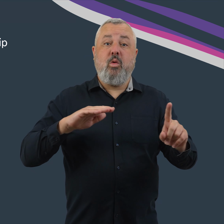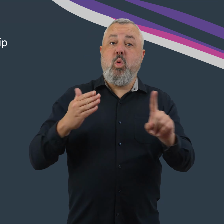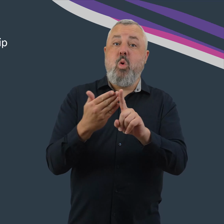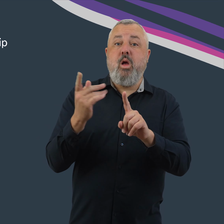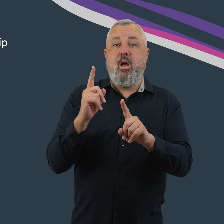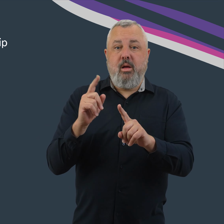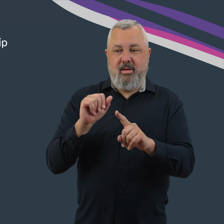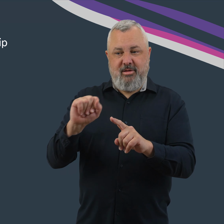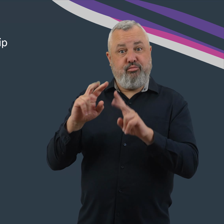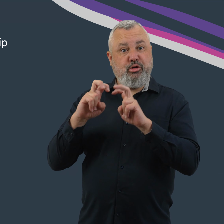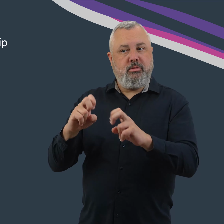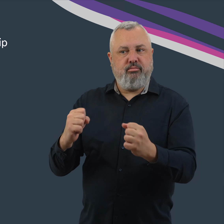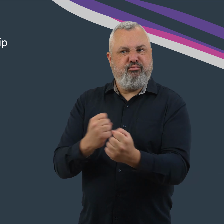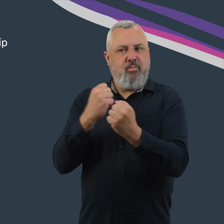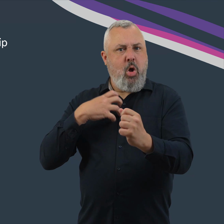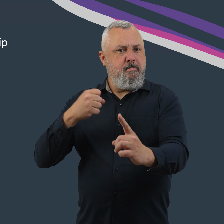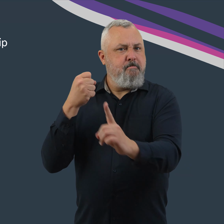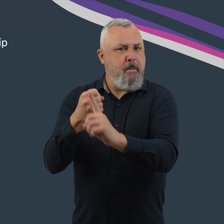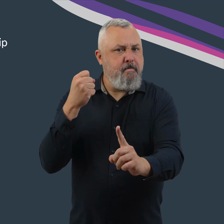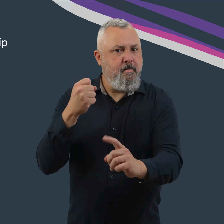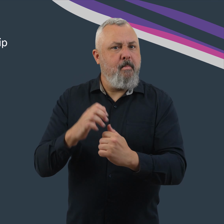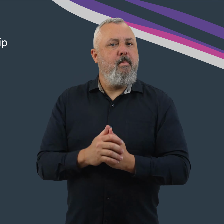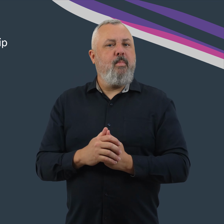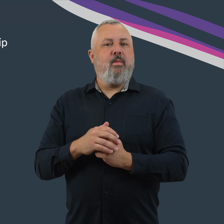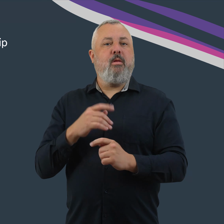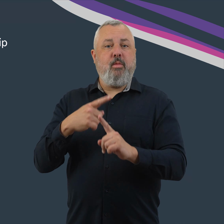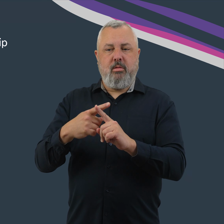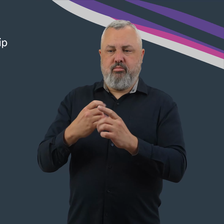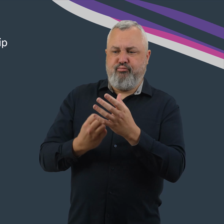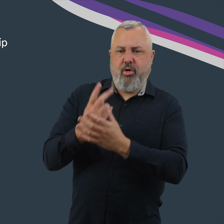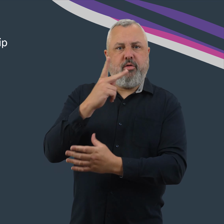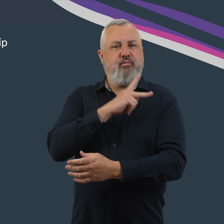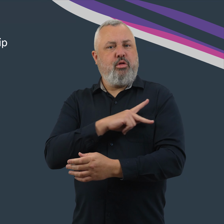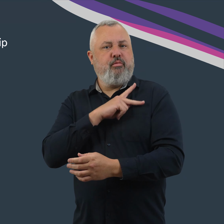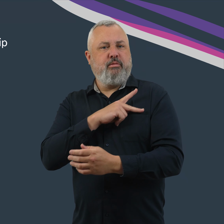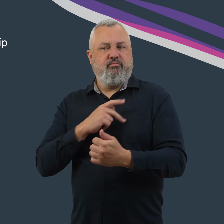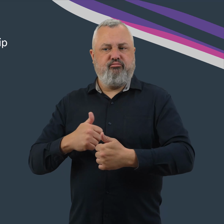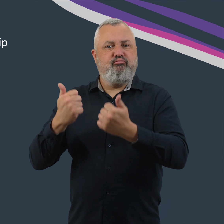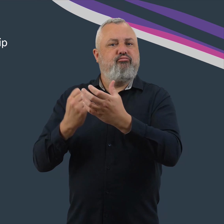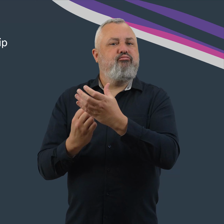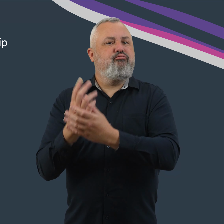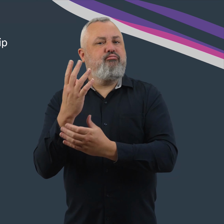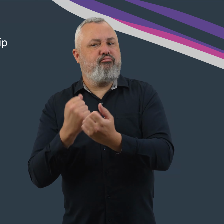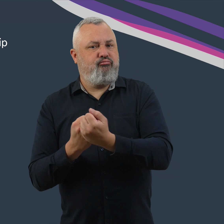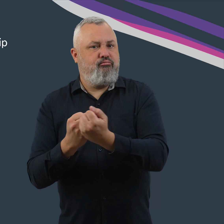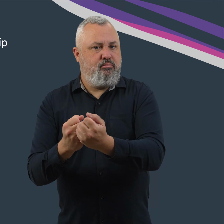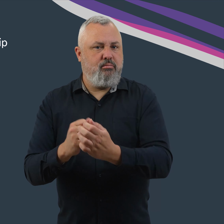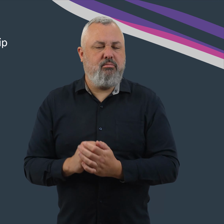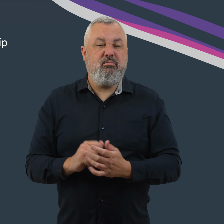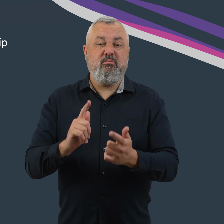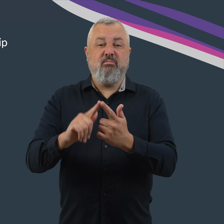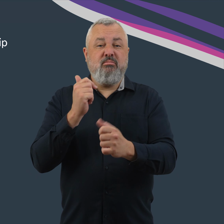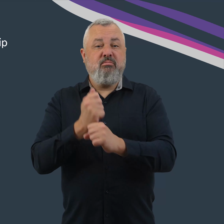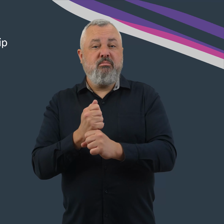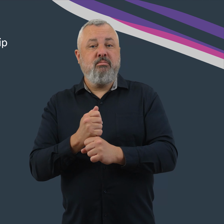that will strengthen the impact of research and/or support professional development. Examples include: